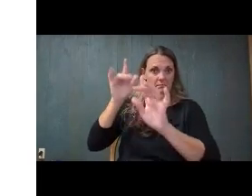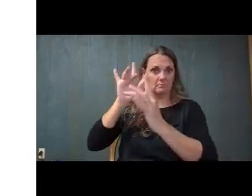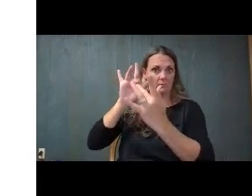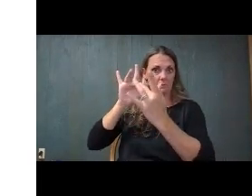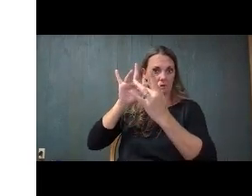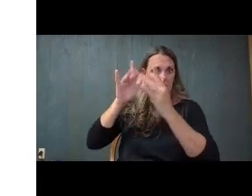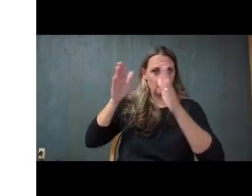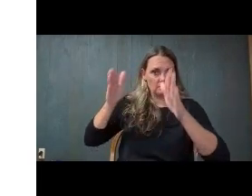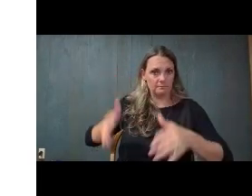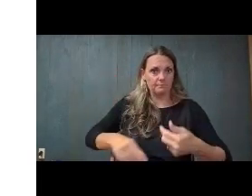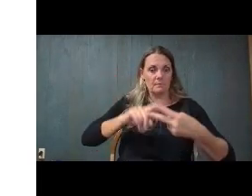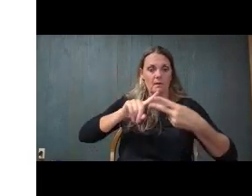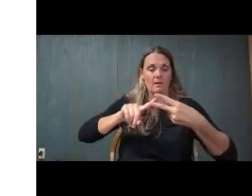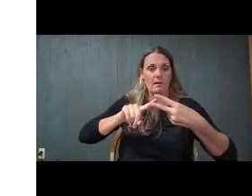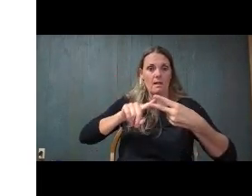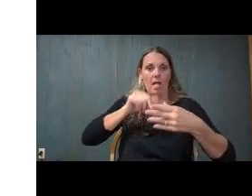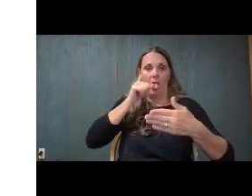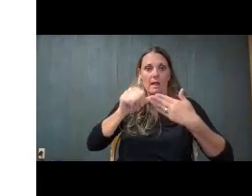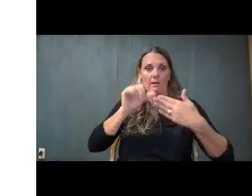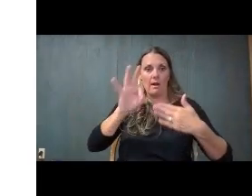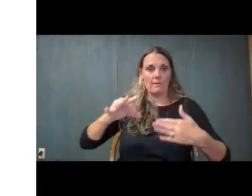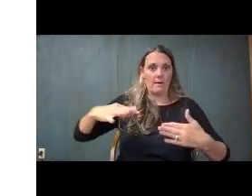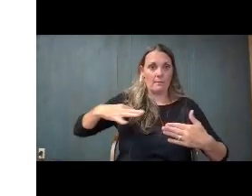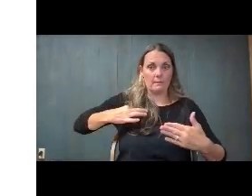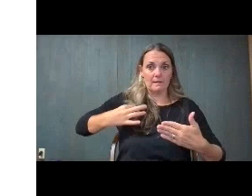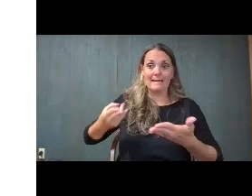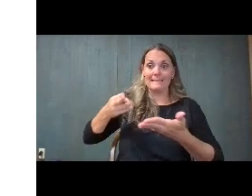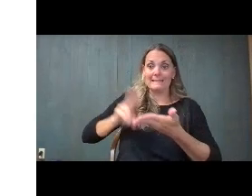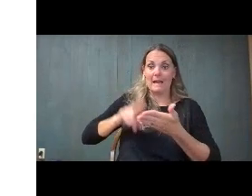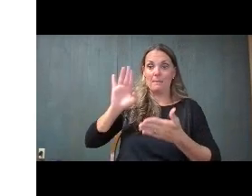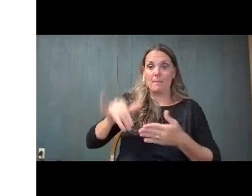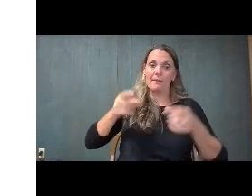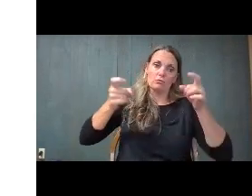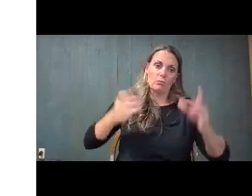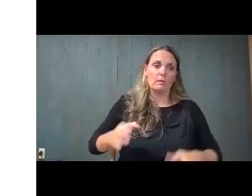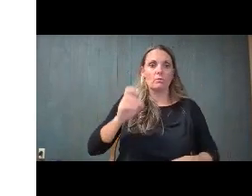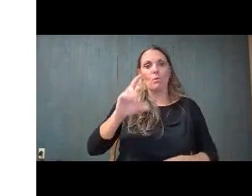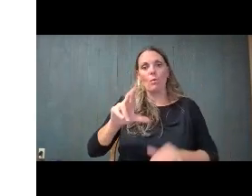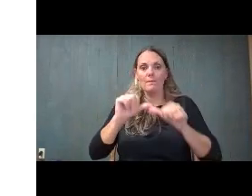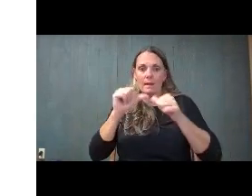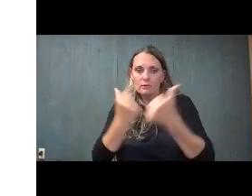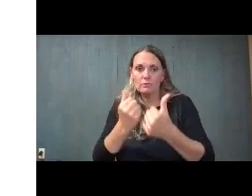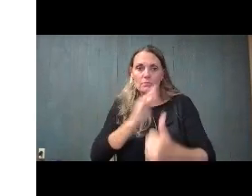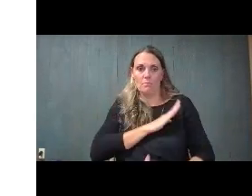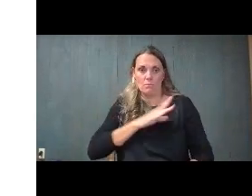a letter of application signed by the director or agency. Board president.